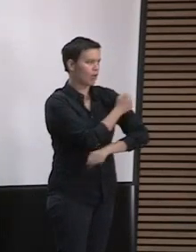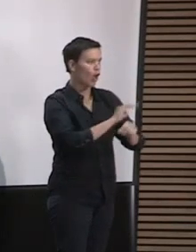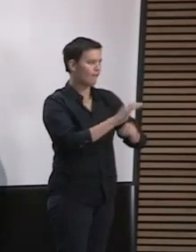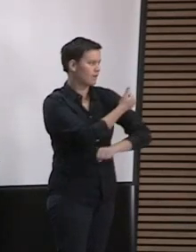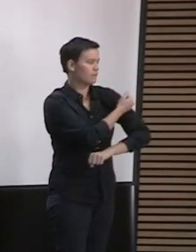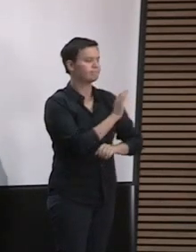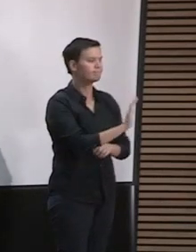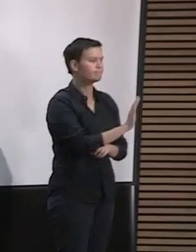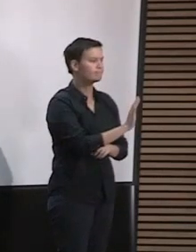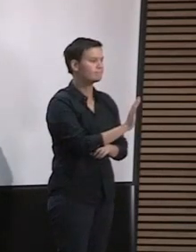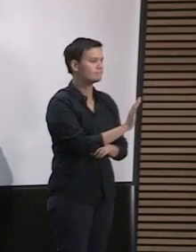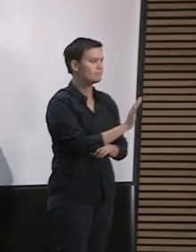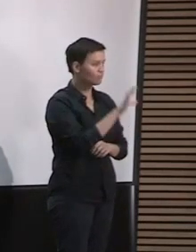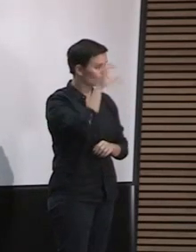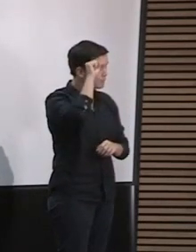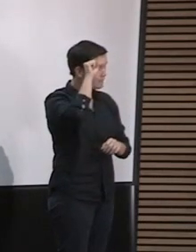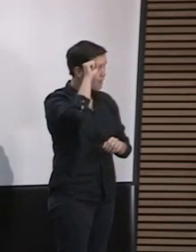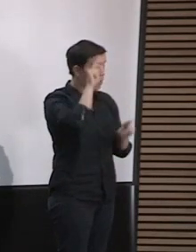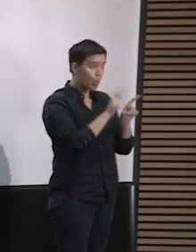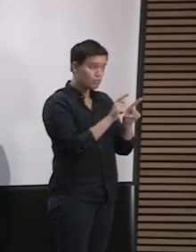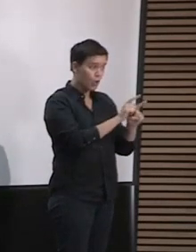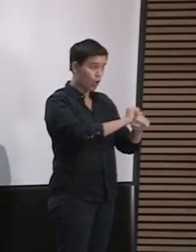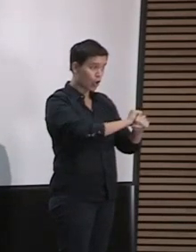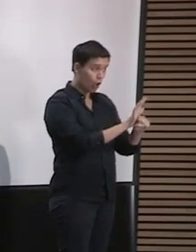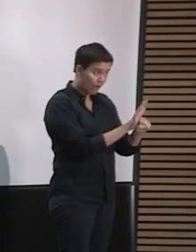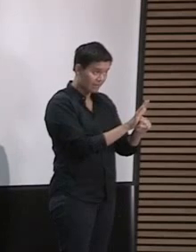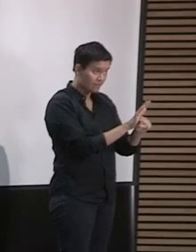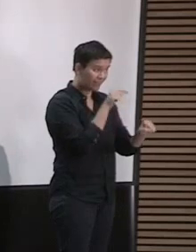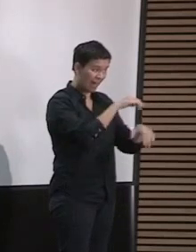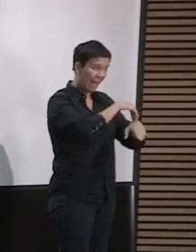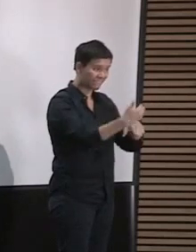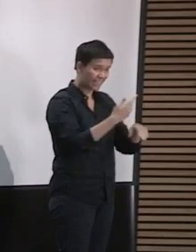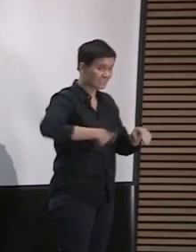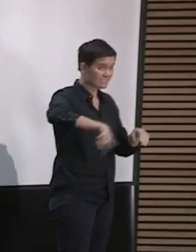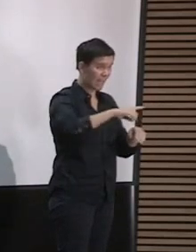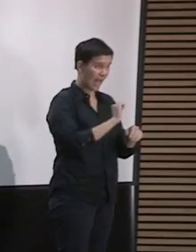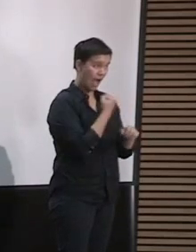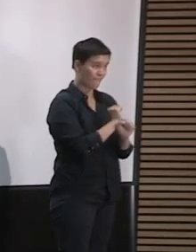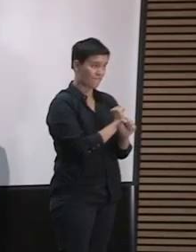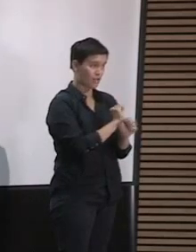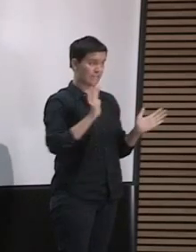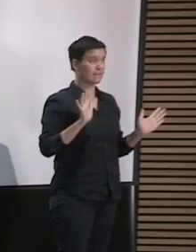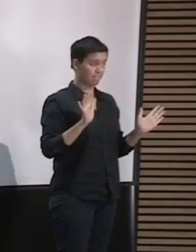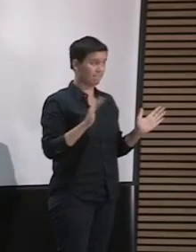do that in New Zealand without needing to mandate. Keep in mine - people's freedoms are